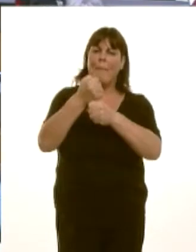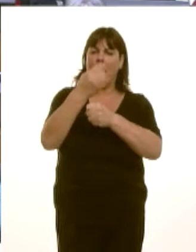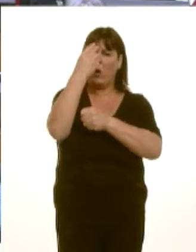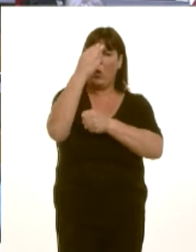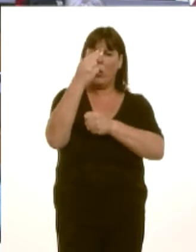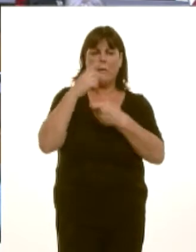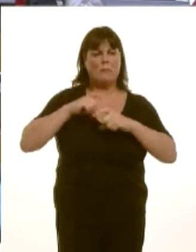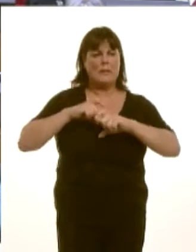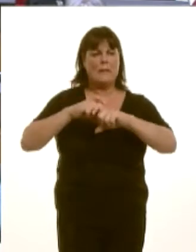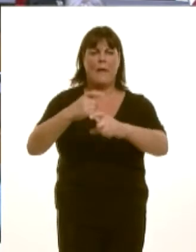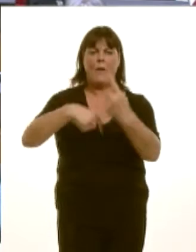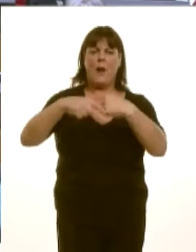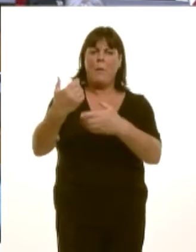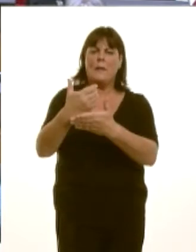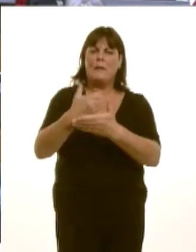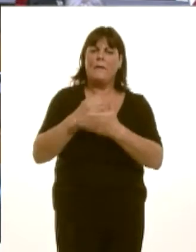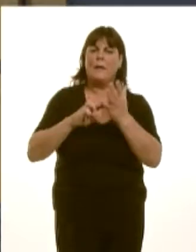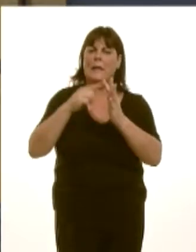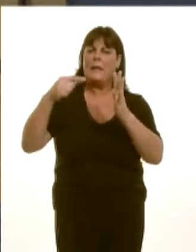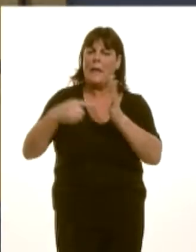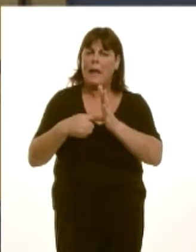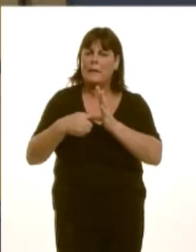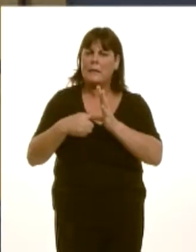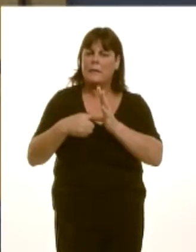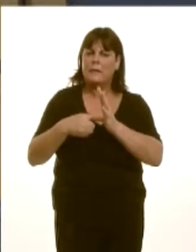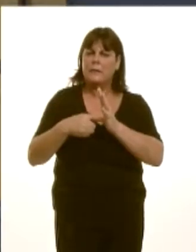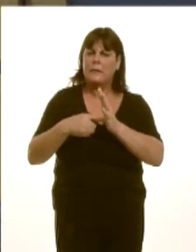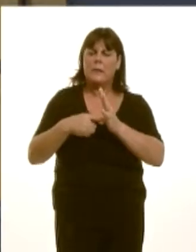five-week benefits wait facing newly unemployed workers under universal credit.